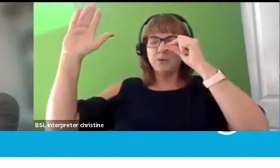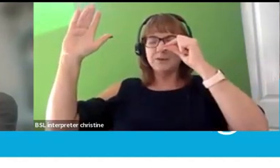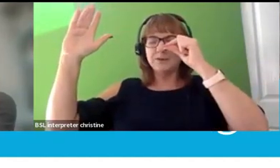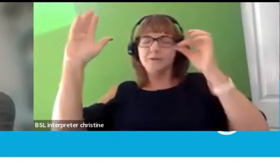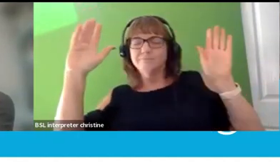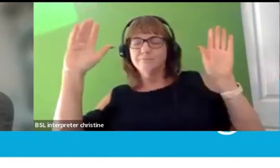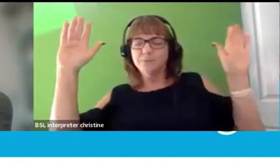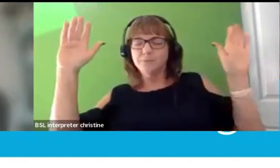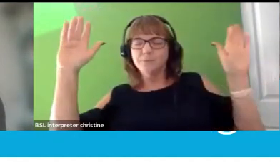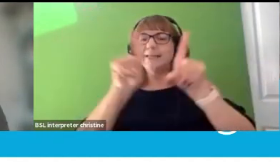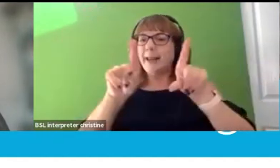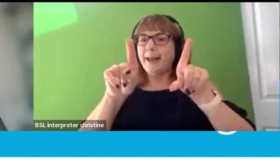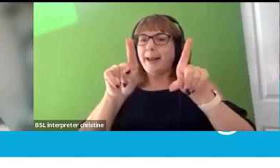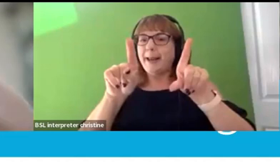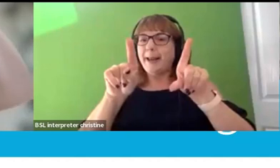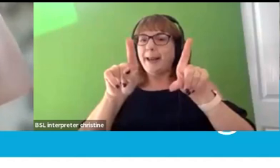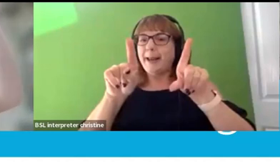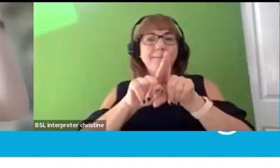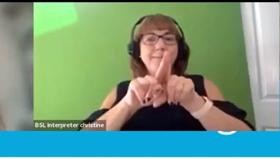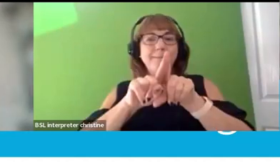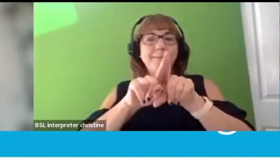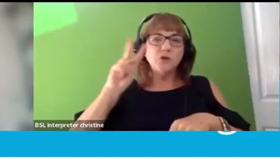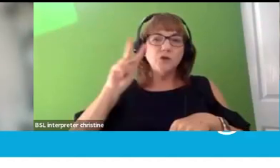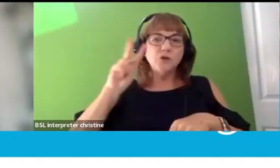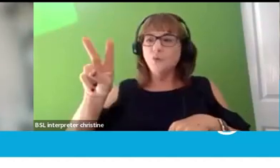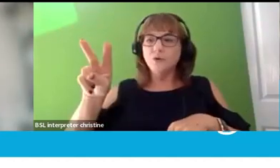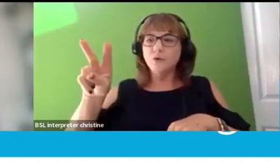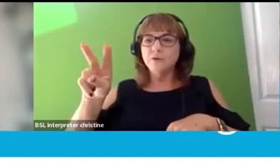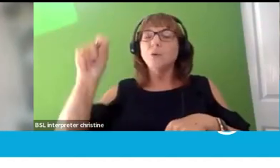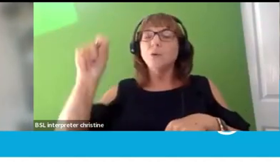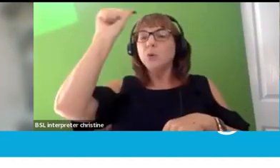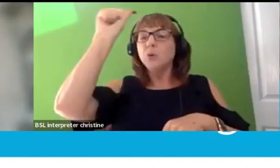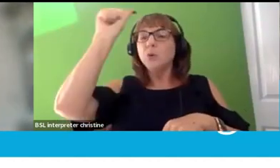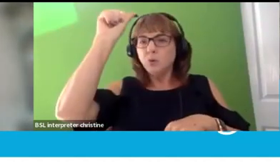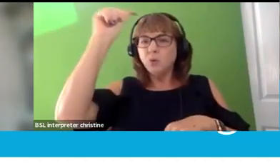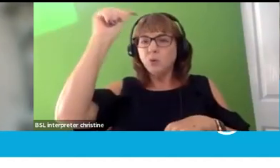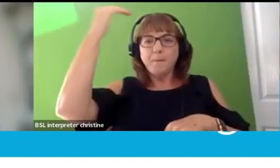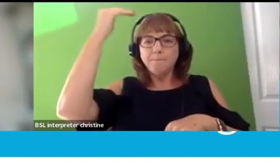'oh there's my elbow, okay how can I make this elbow go here'. You have receptors in your joints